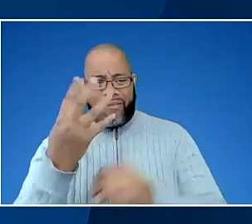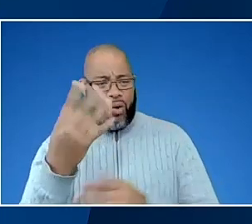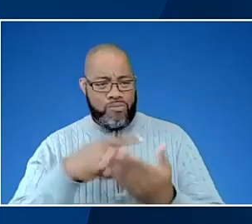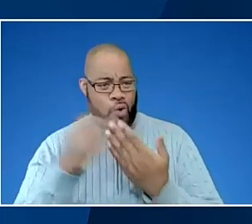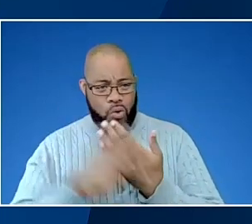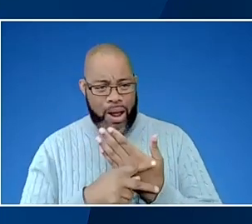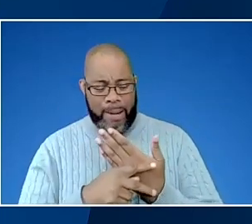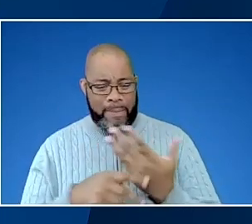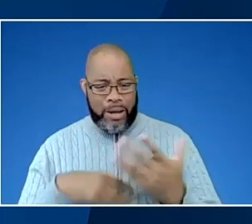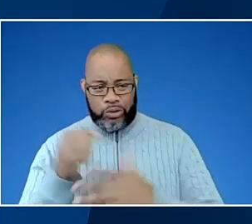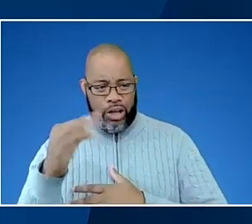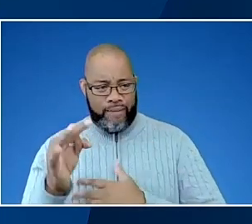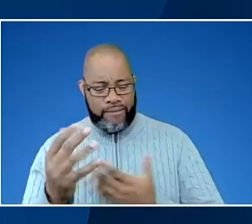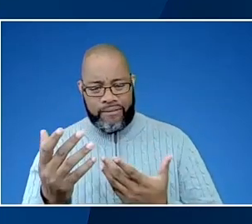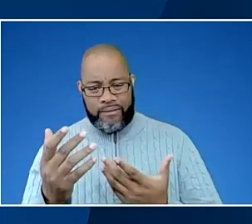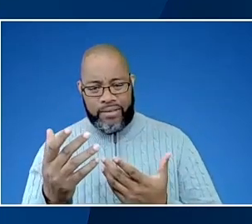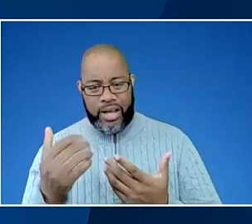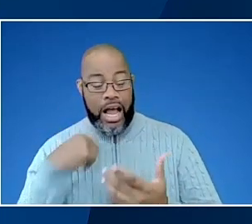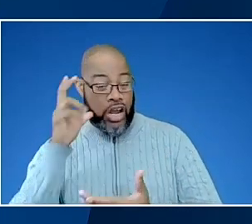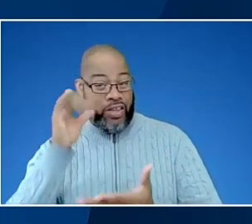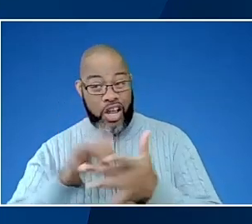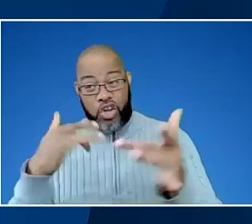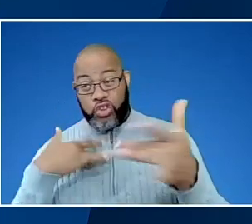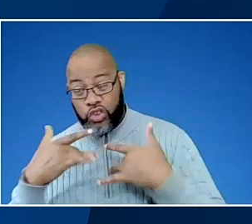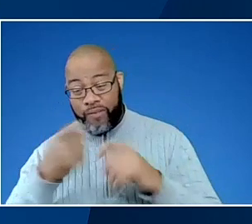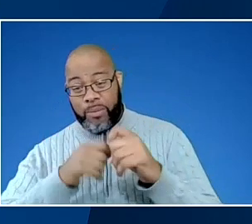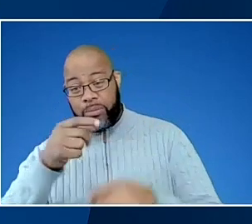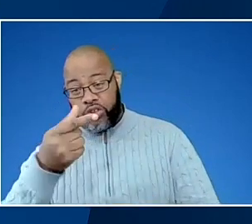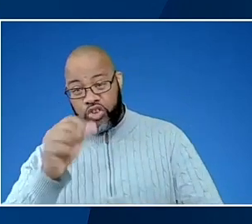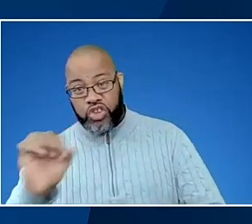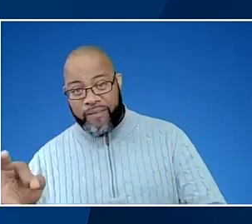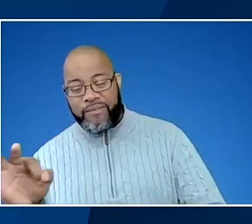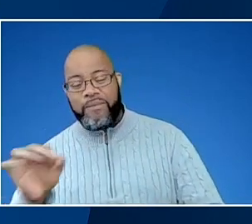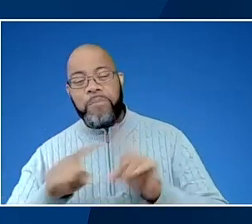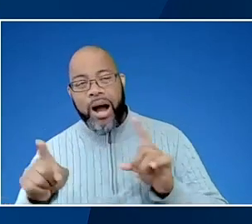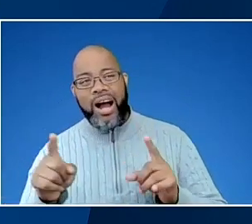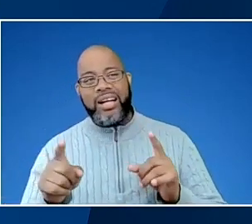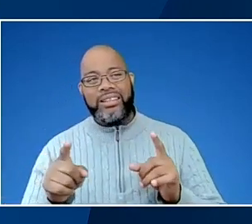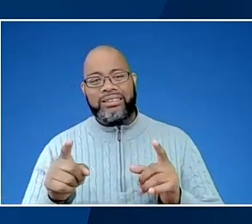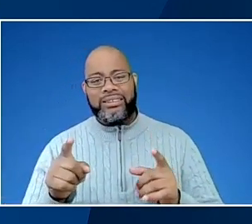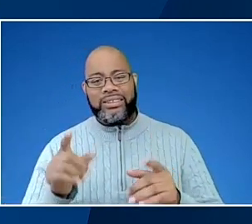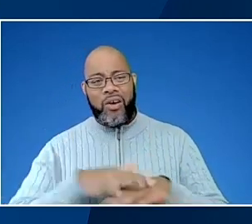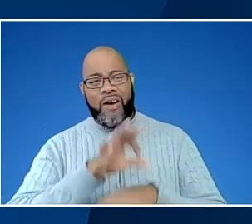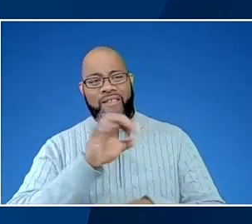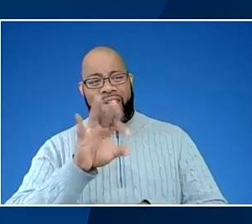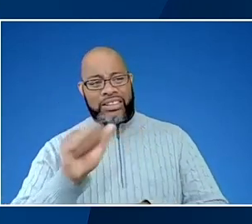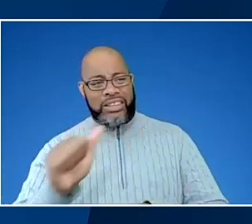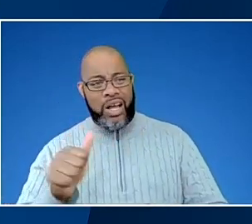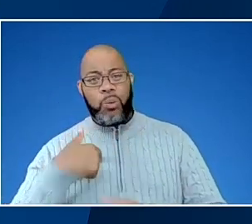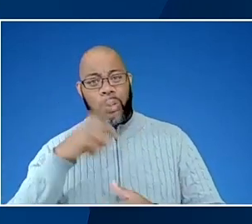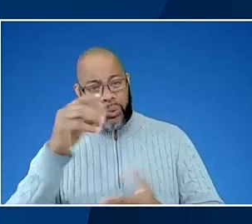you know, and I hear the concern from Geof, but, you know, even on the FAFSA, we do capture- you know, the FAFSA asks for